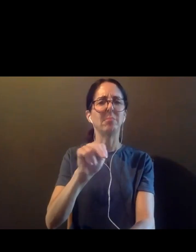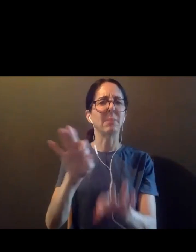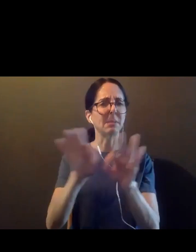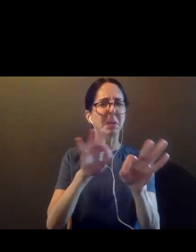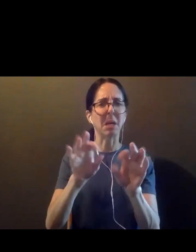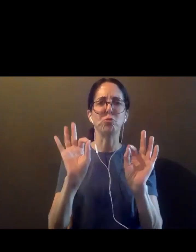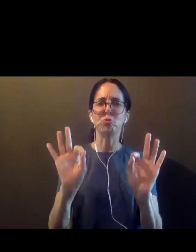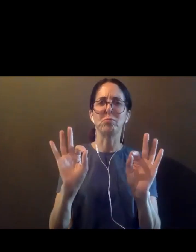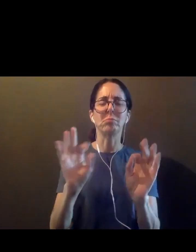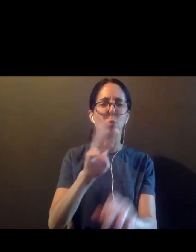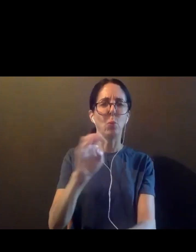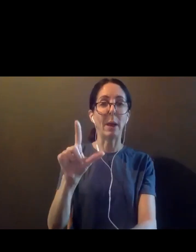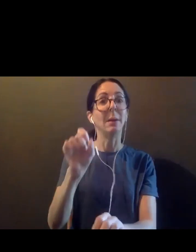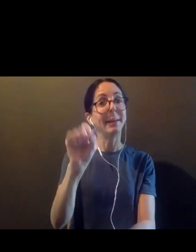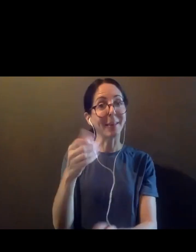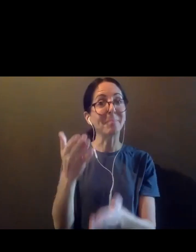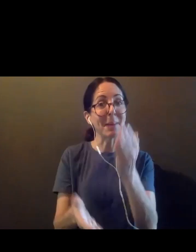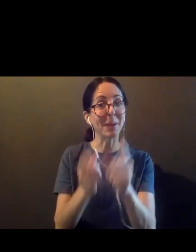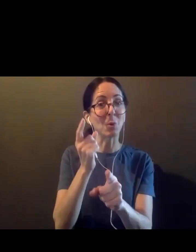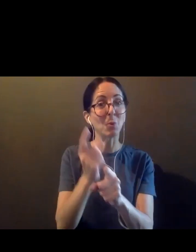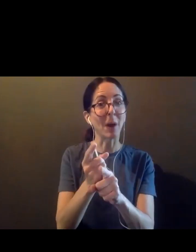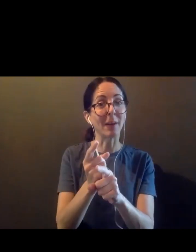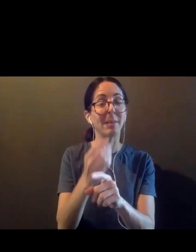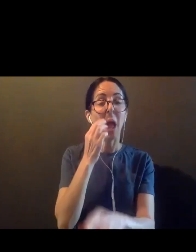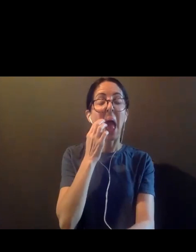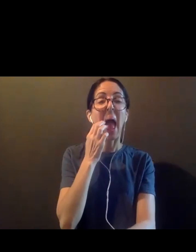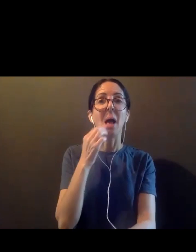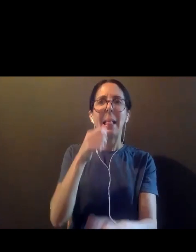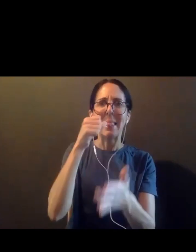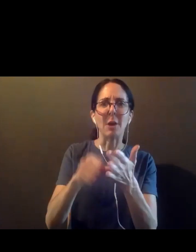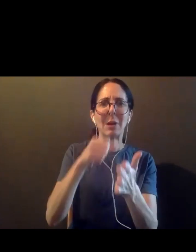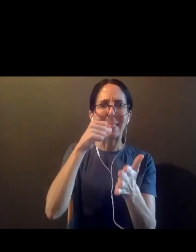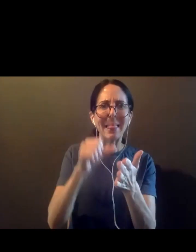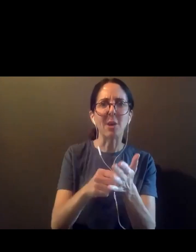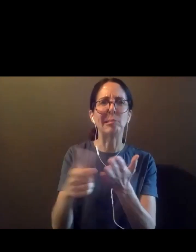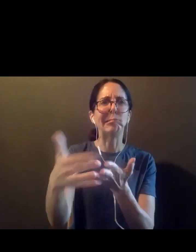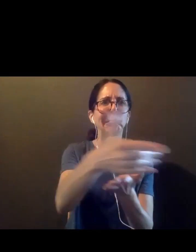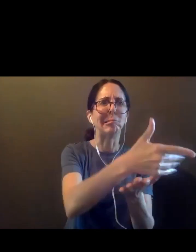That yes, you might think of galvanizing letters of support from the community, allow those